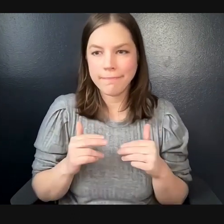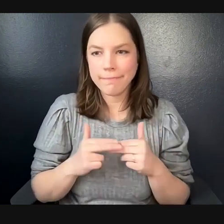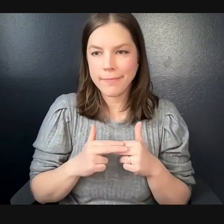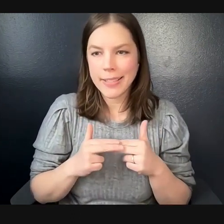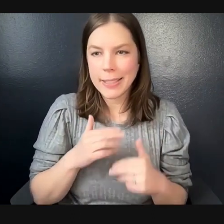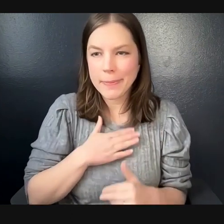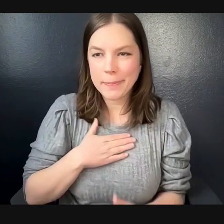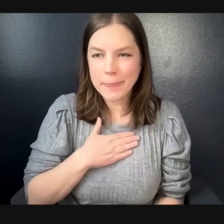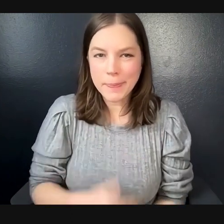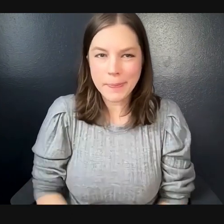Let's move to the next slide, please.